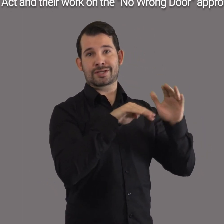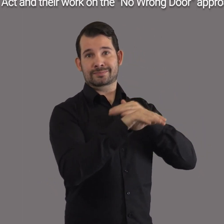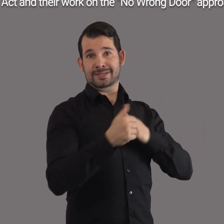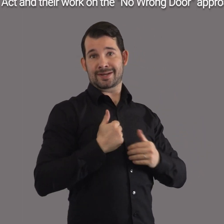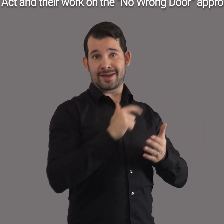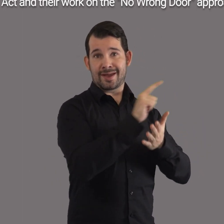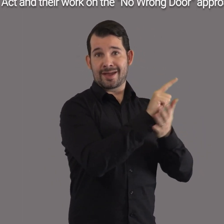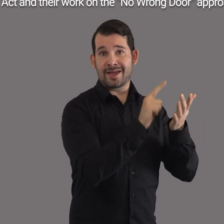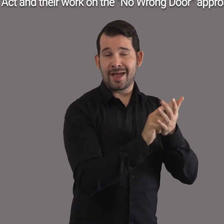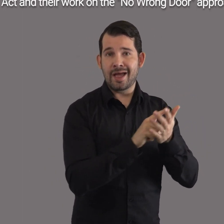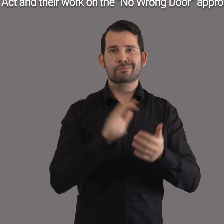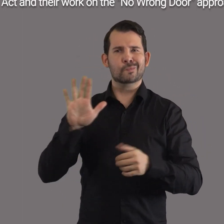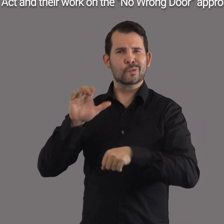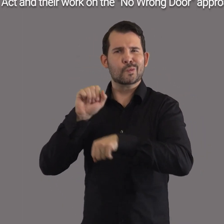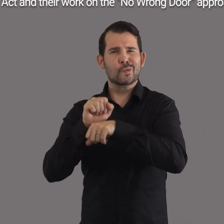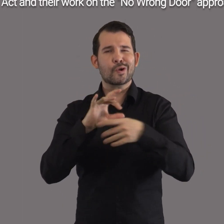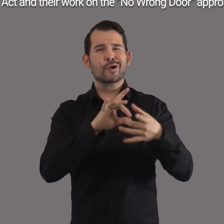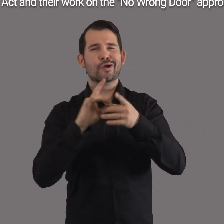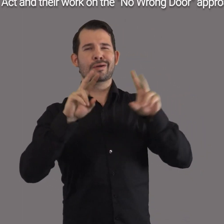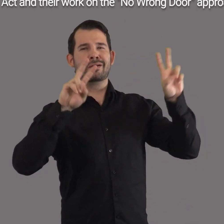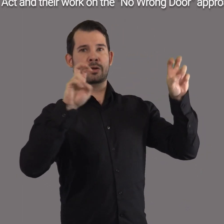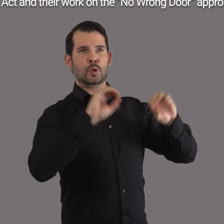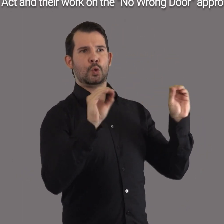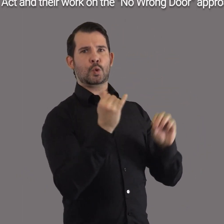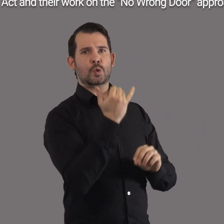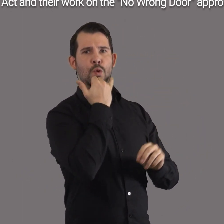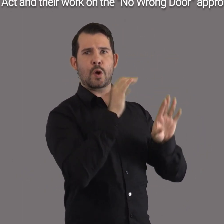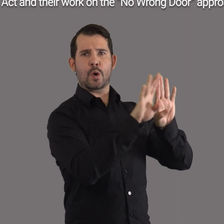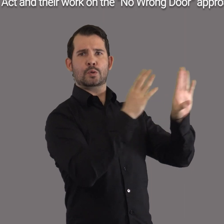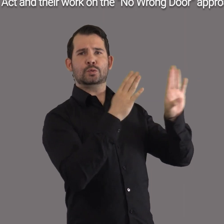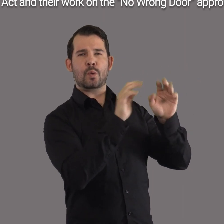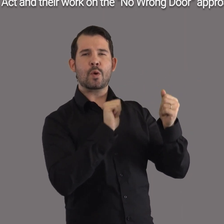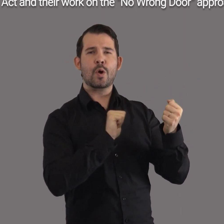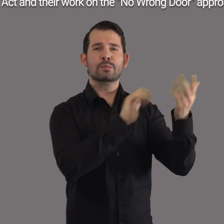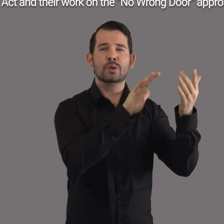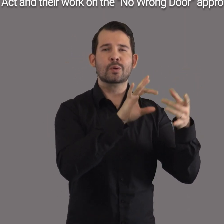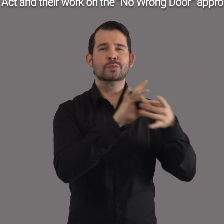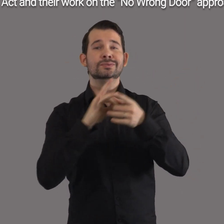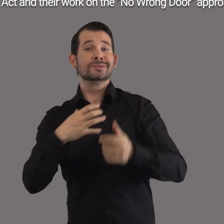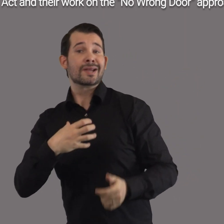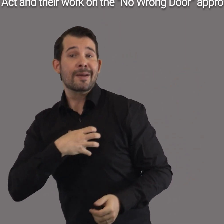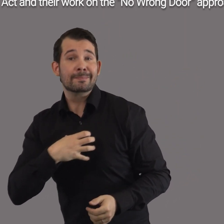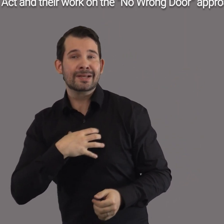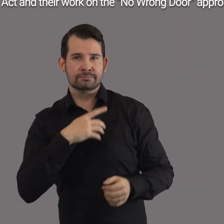Accessible Canada Act and their work on the "No Wrong Door" approach to complaints